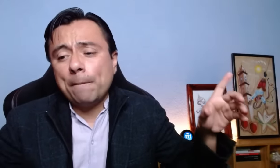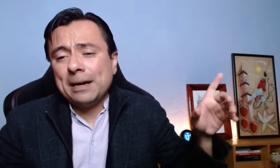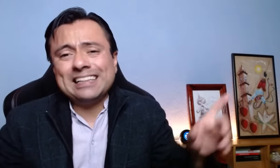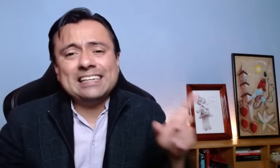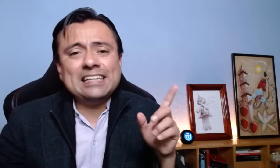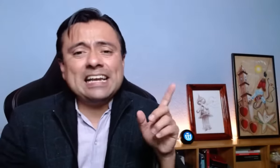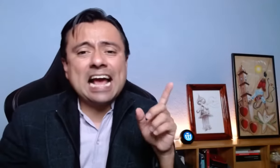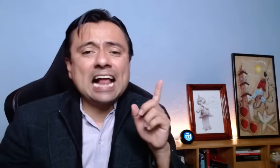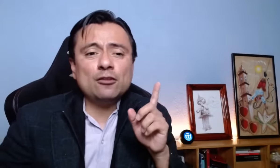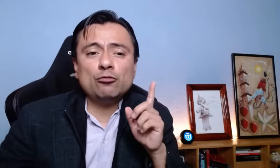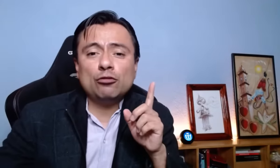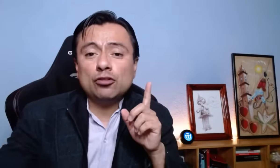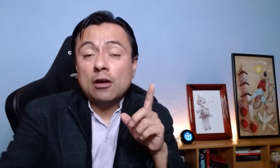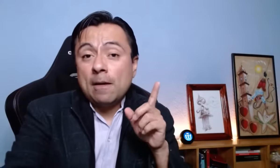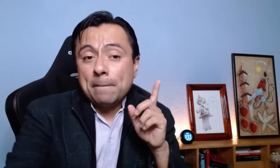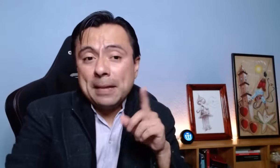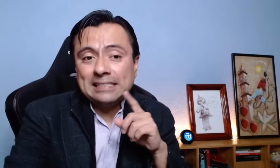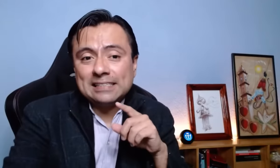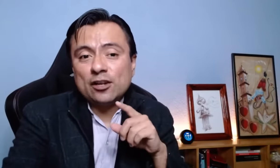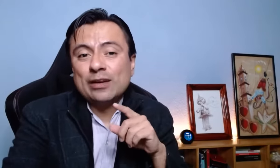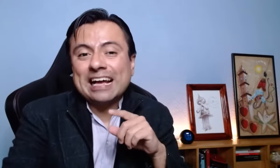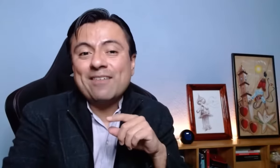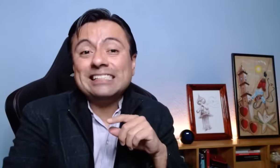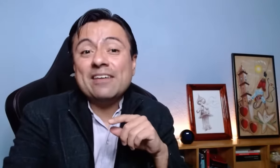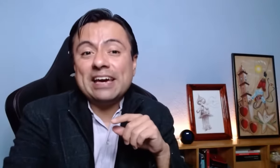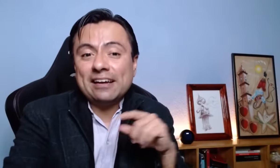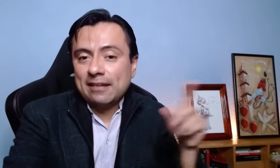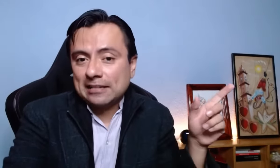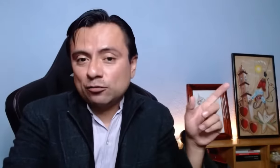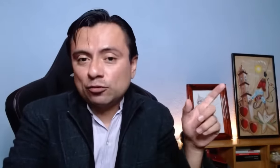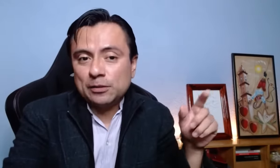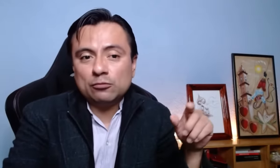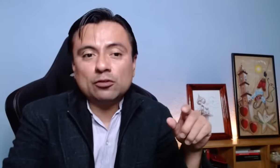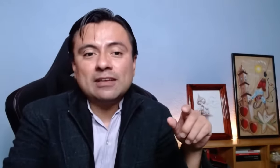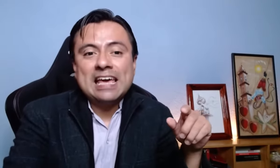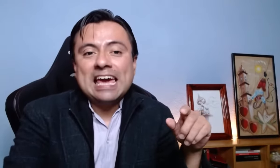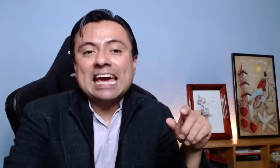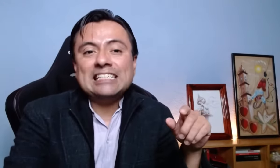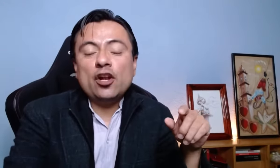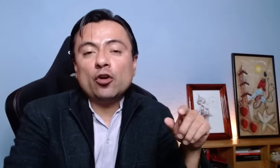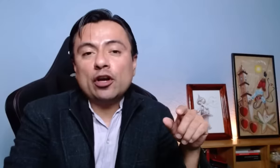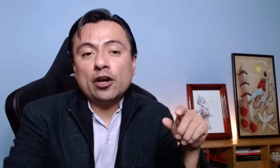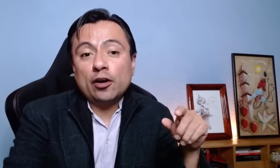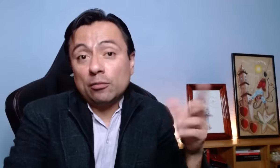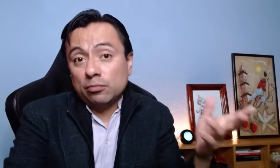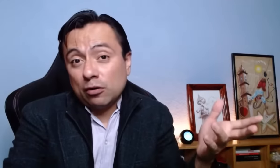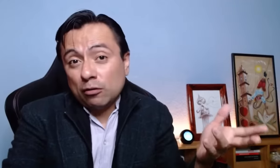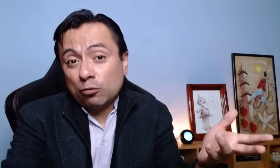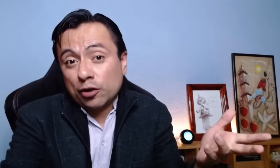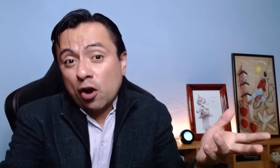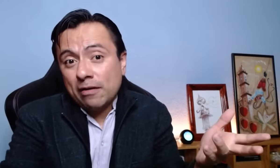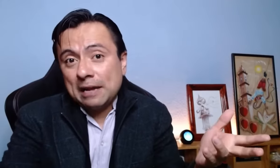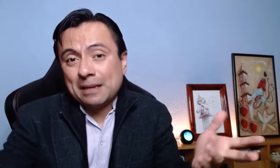the clip that I just shared has a few months what you just saw ago